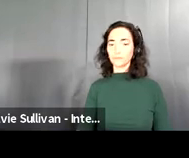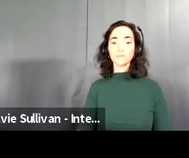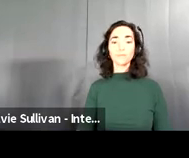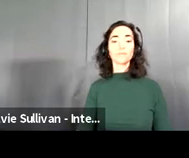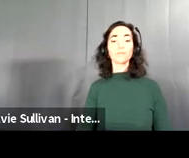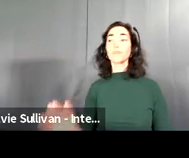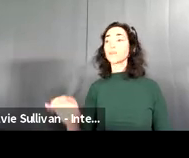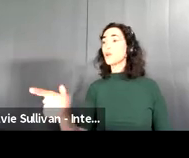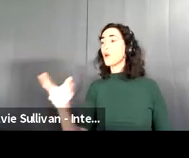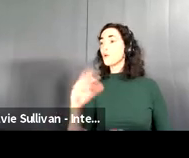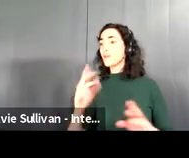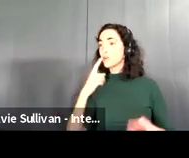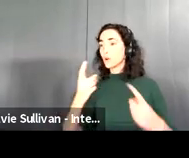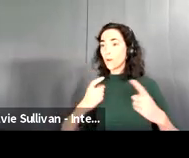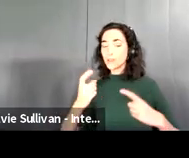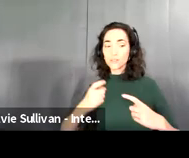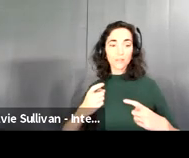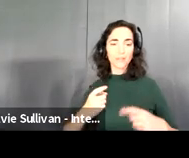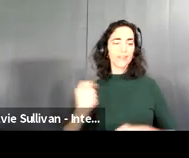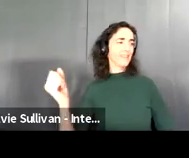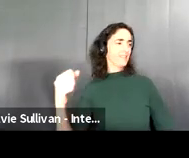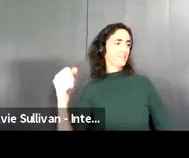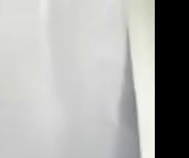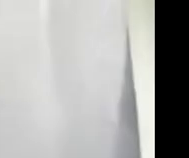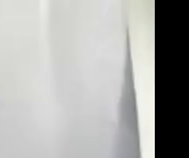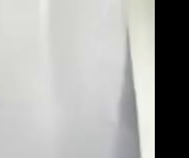Okay, you guys are ready for questions. Yes. Okay.